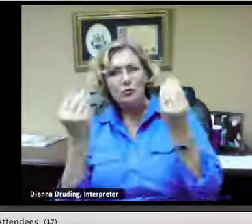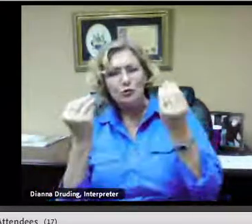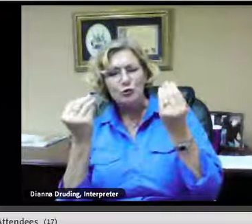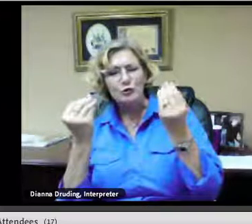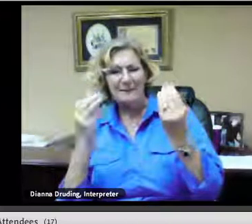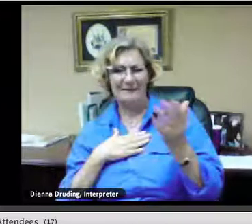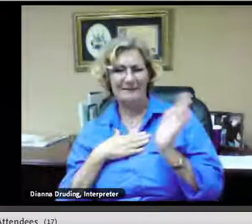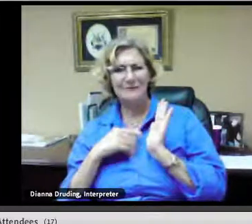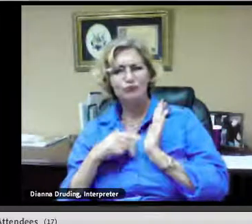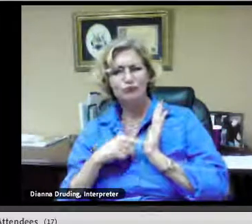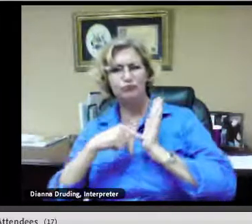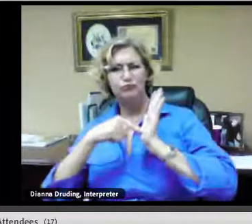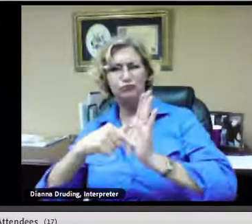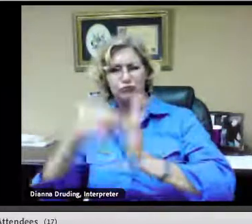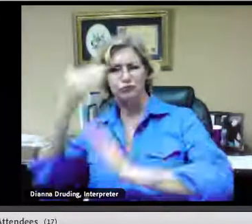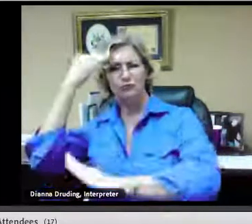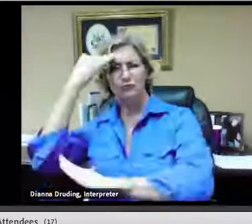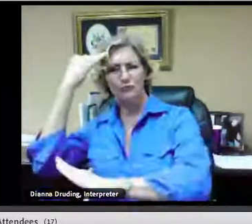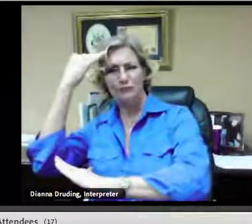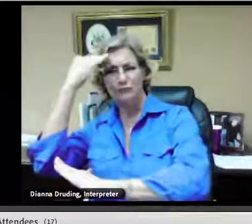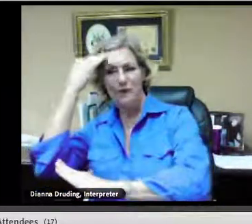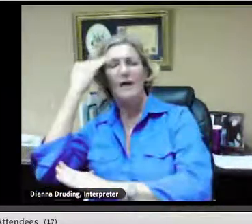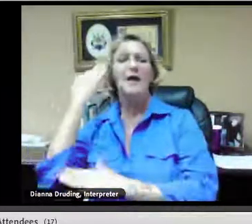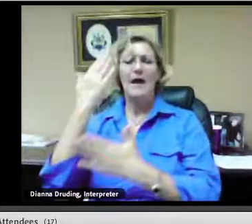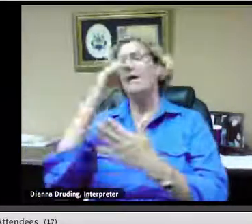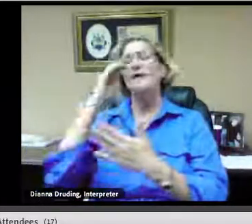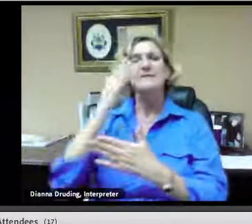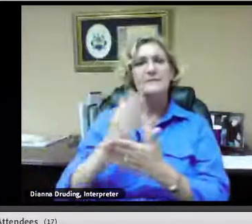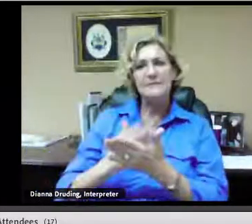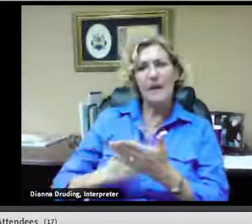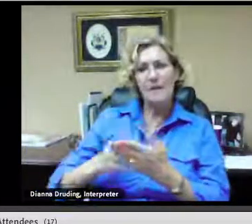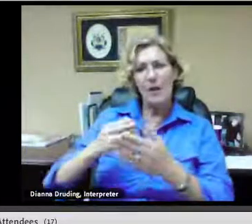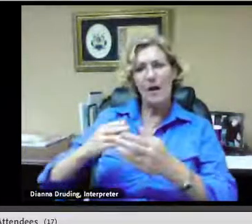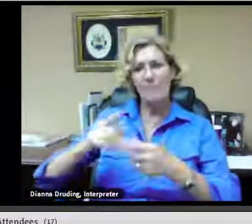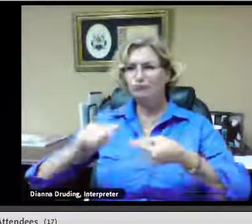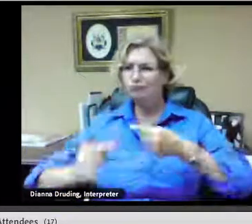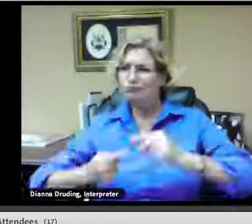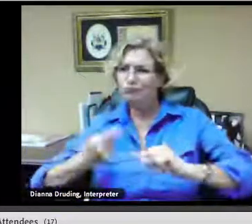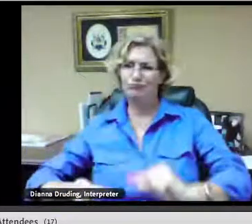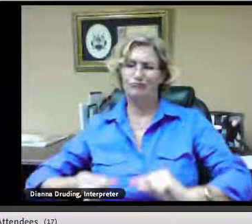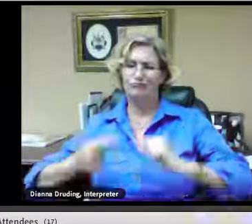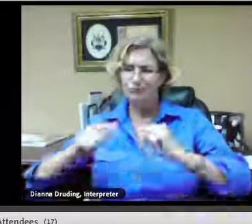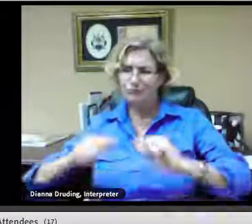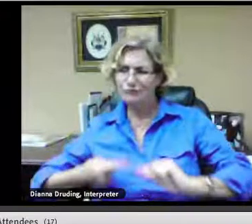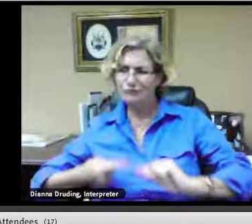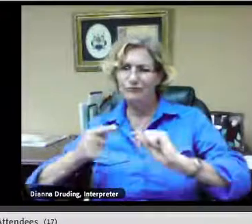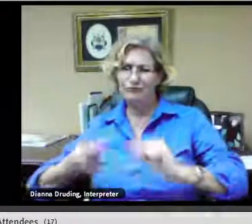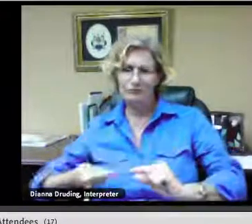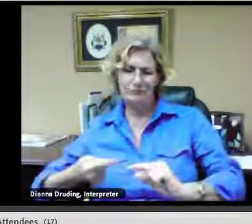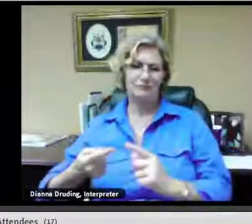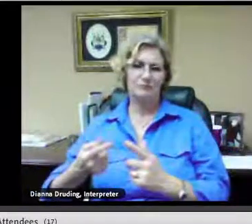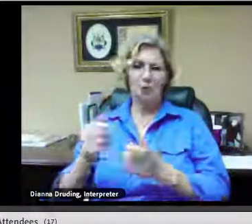that we struggle with with accessibility because how we view disability is integral to that.